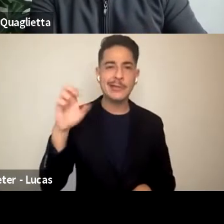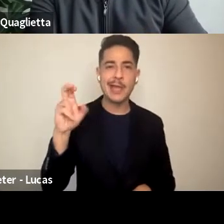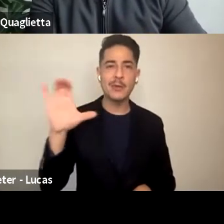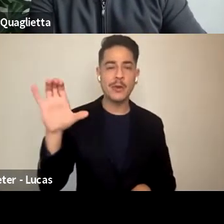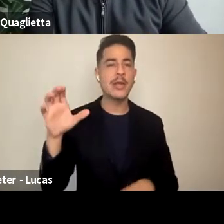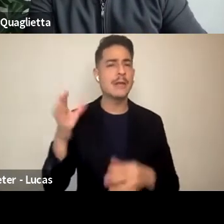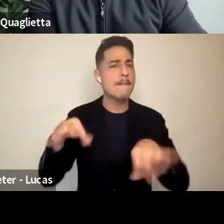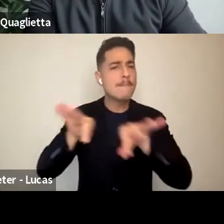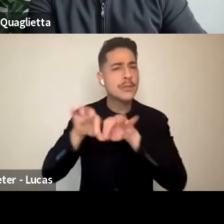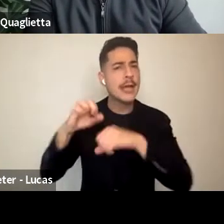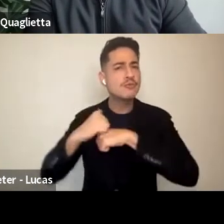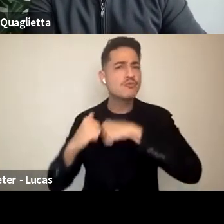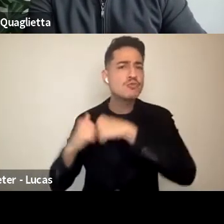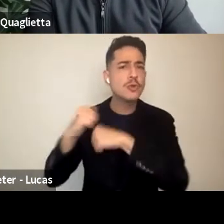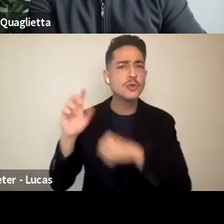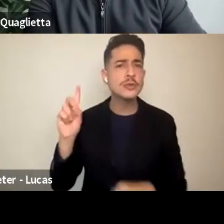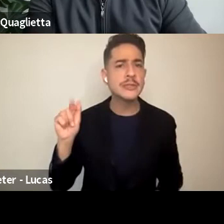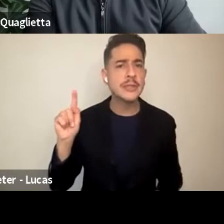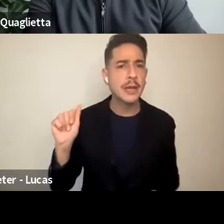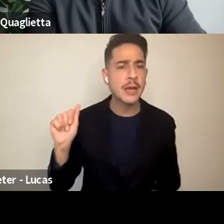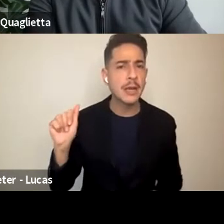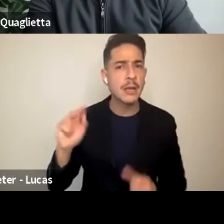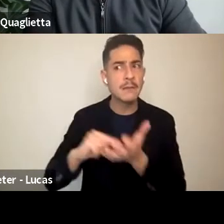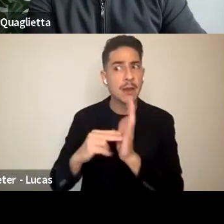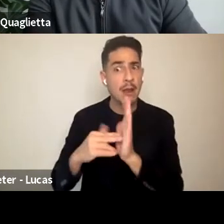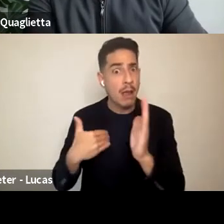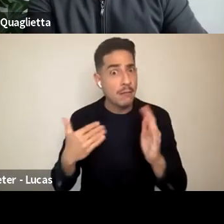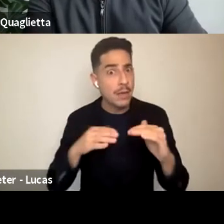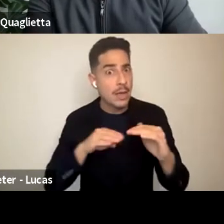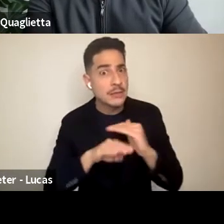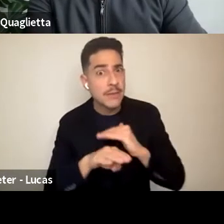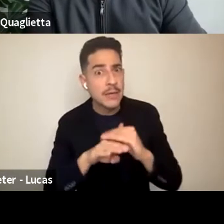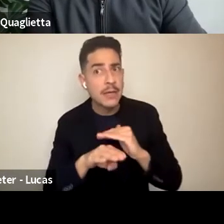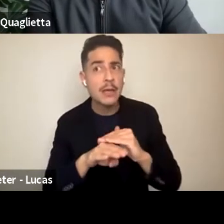I think you have some accessibility opportunity by